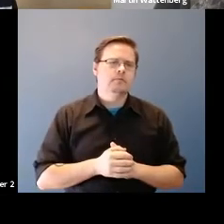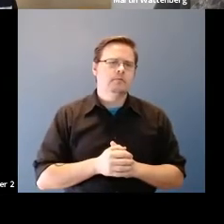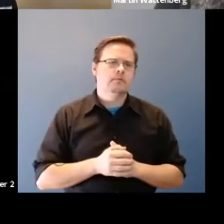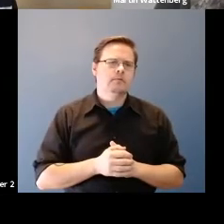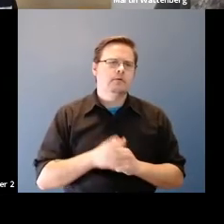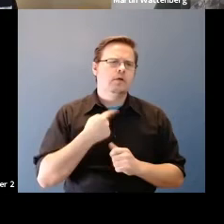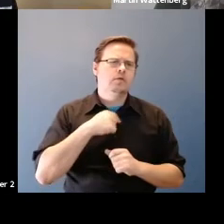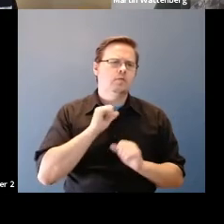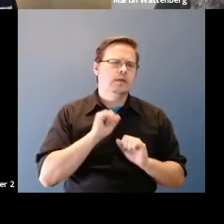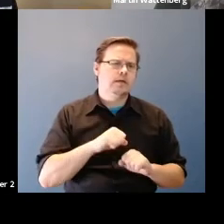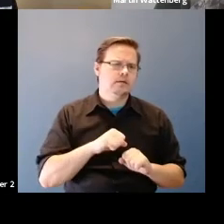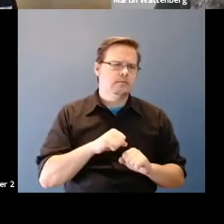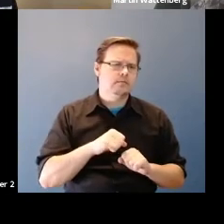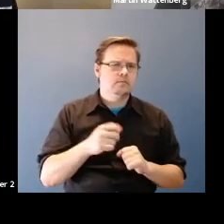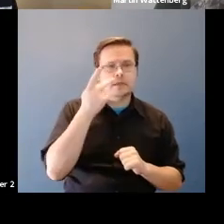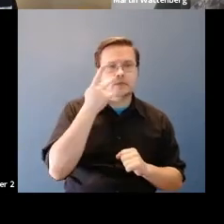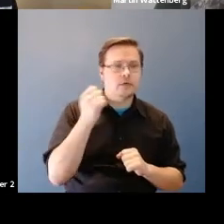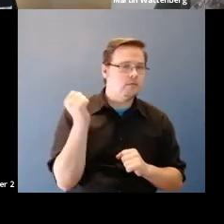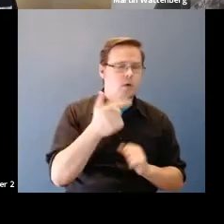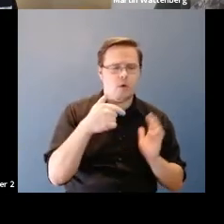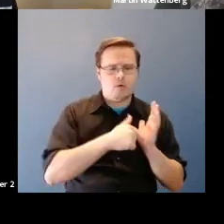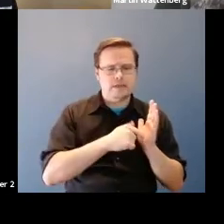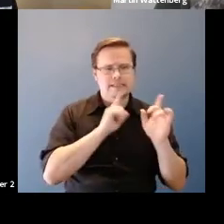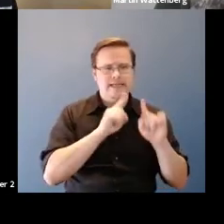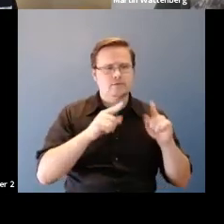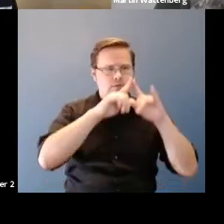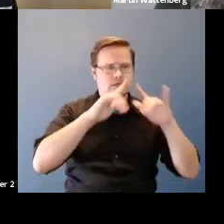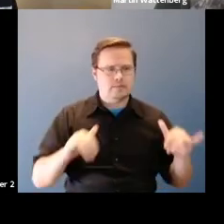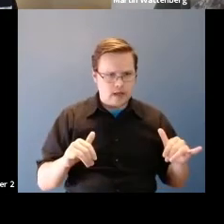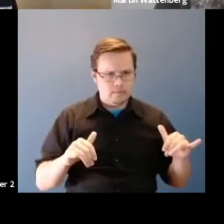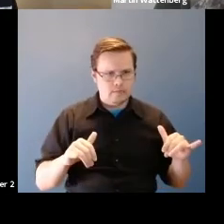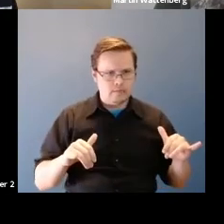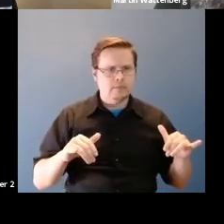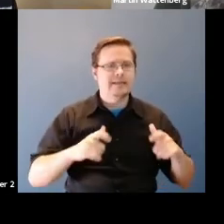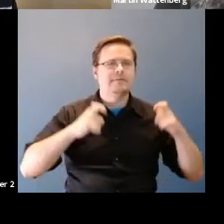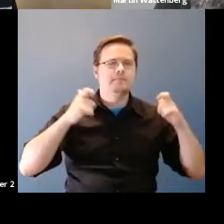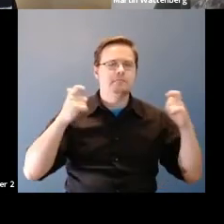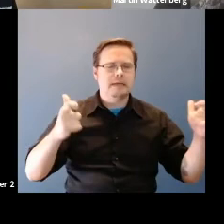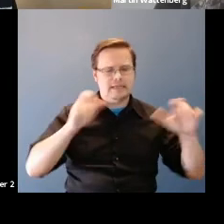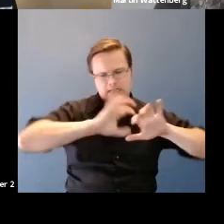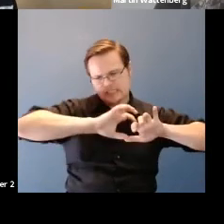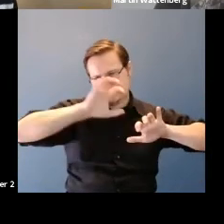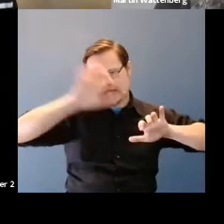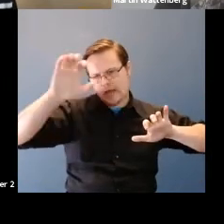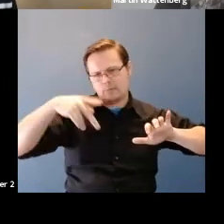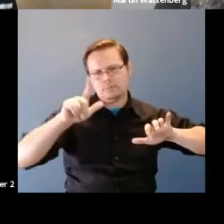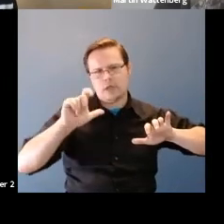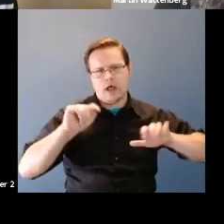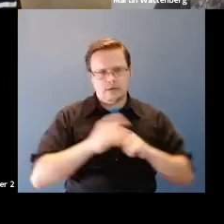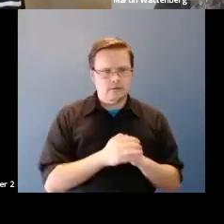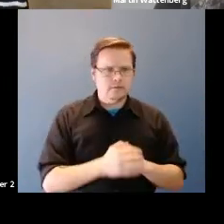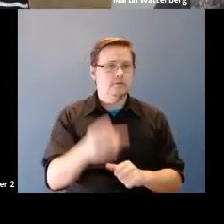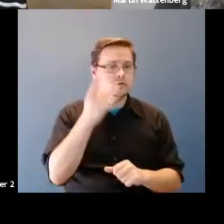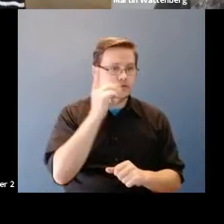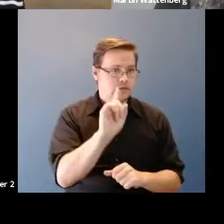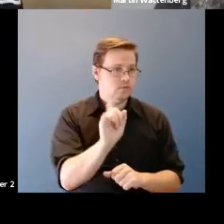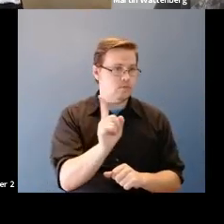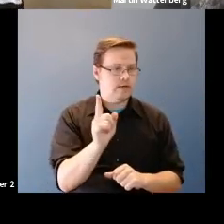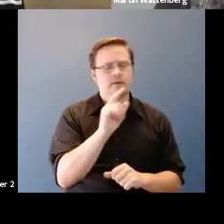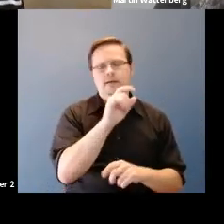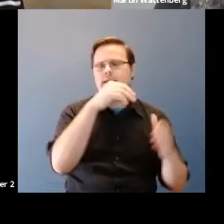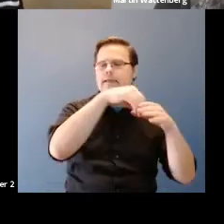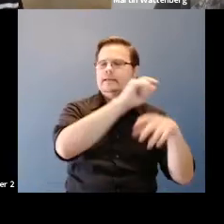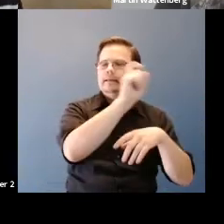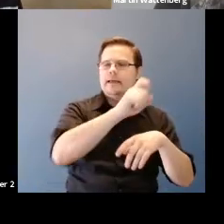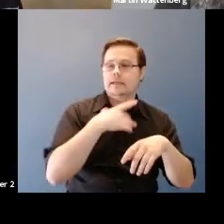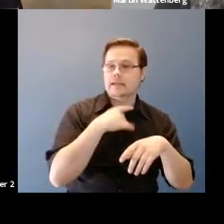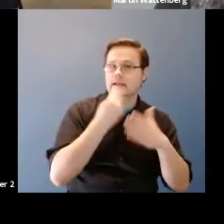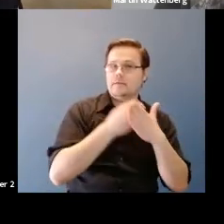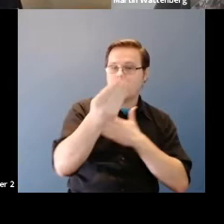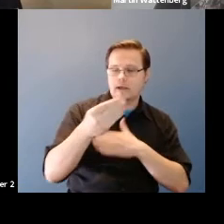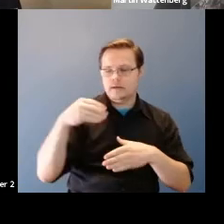Martin Wattenberg: Say let's look at all of these answers at once in a giant scatter plot, so what you see here is a plot where we said in Texas, they like to buy blank in New York, they like to buy blank.